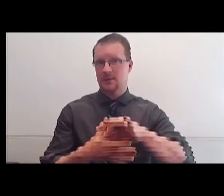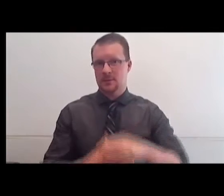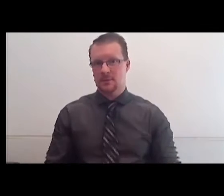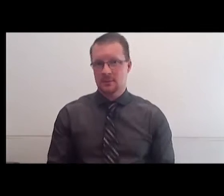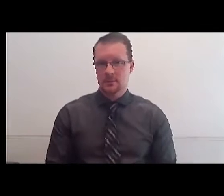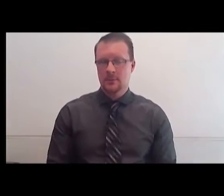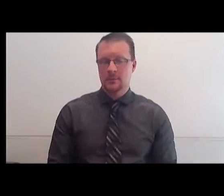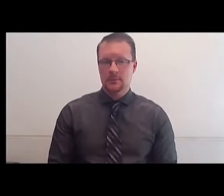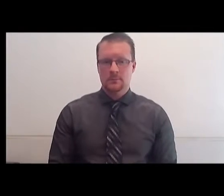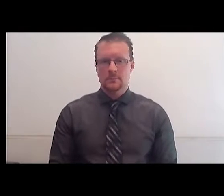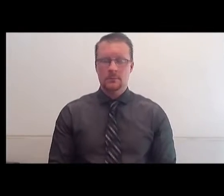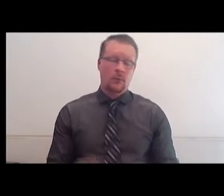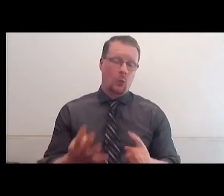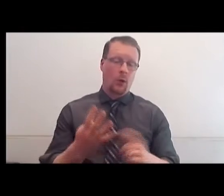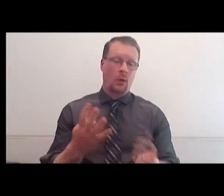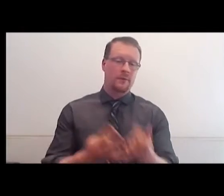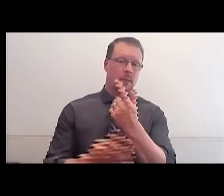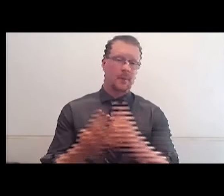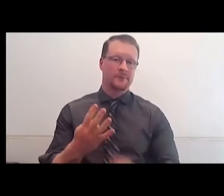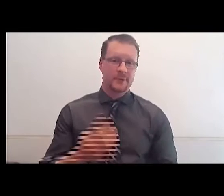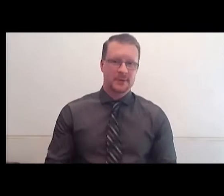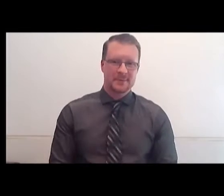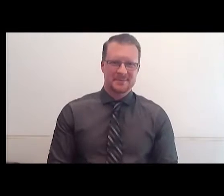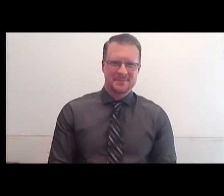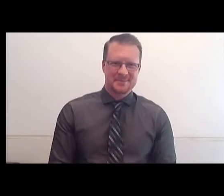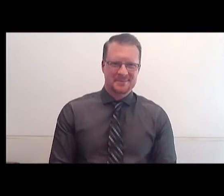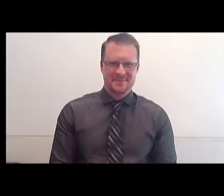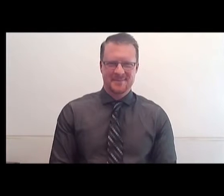"Finding content? "Or all of the above?"